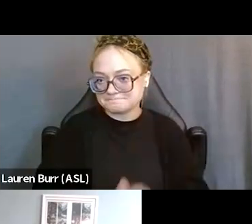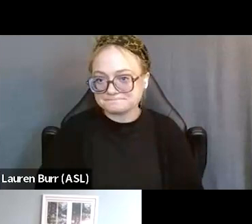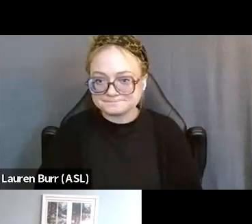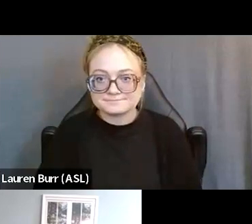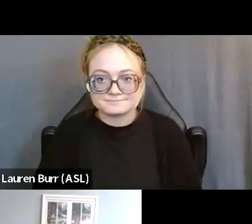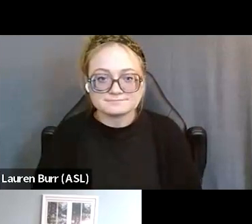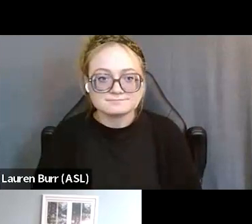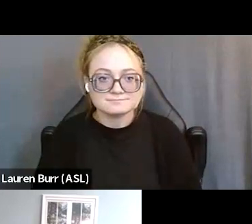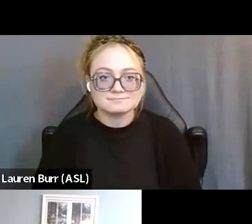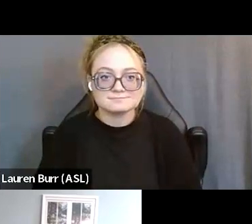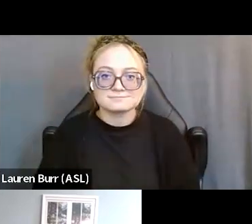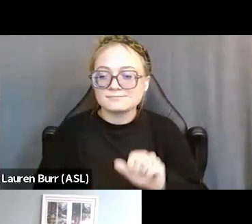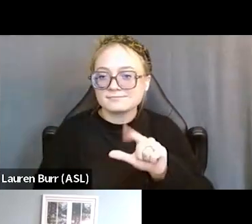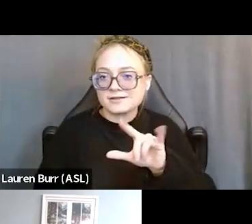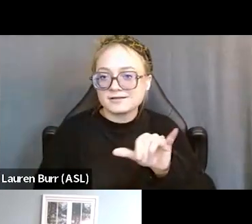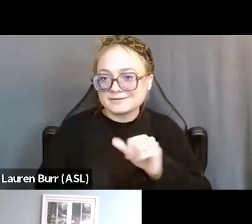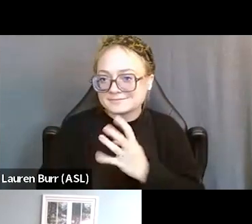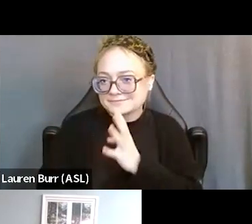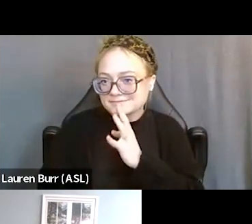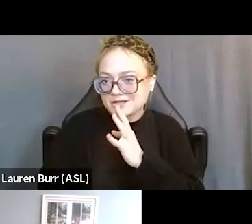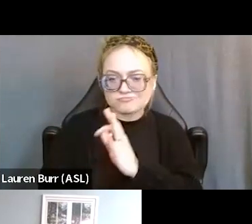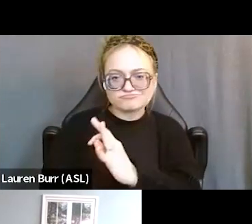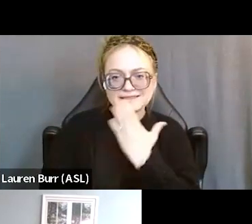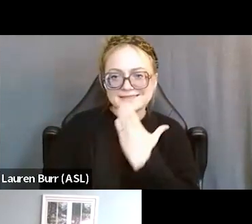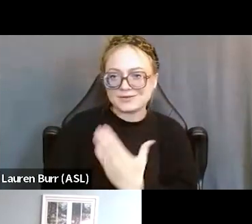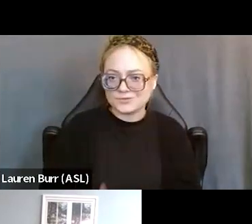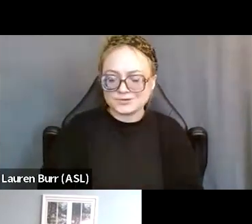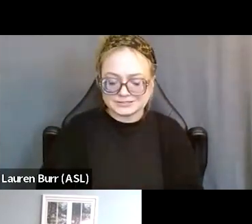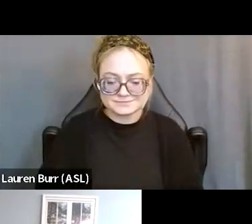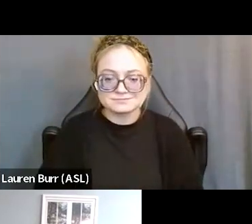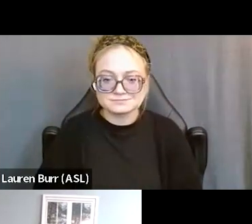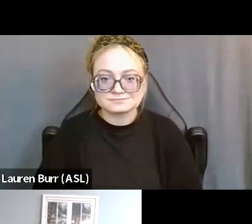Excellent, thank you. Yeah, and all this being said, you know,